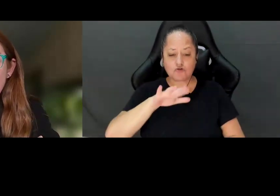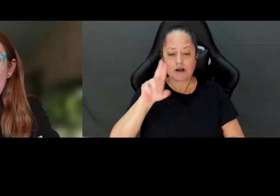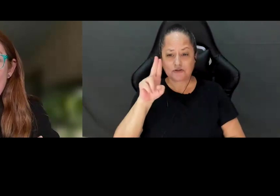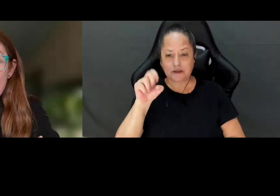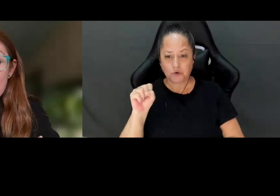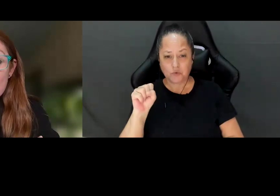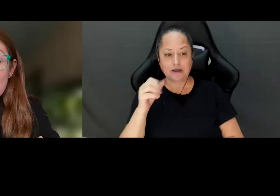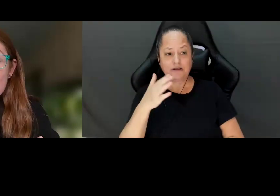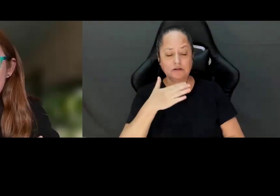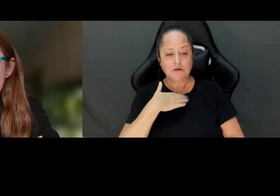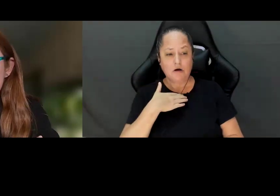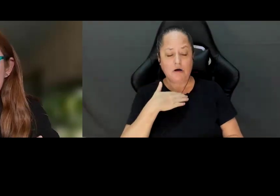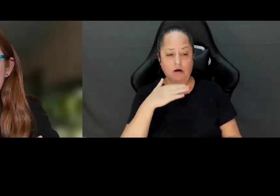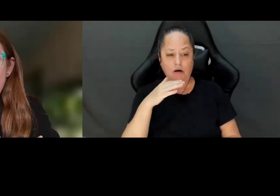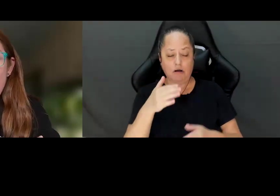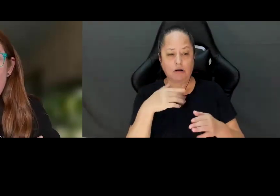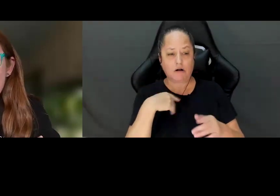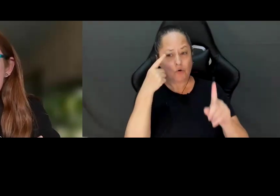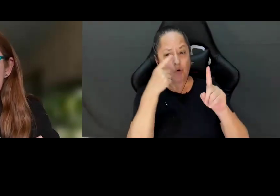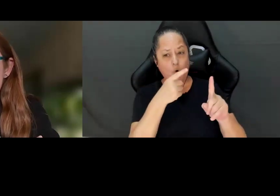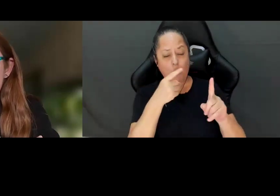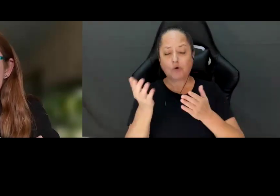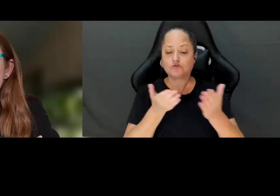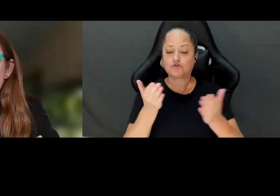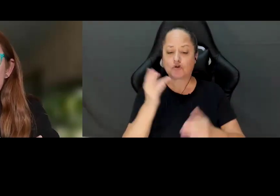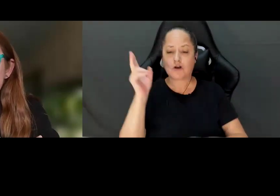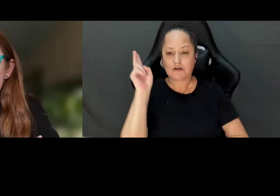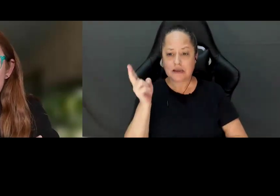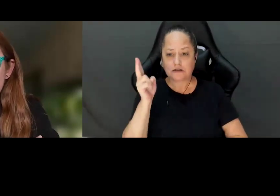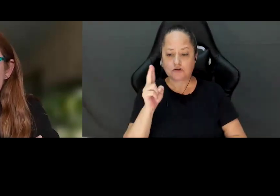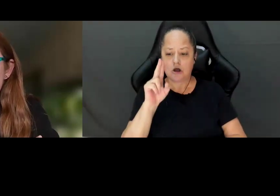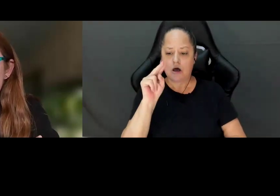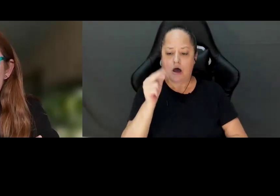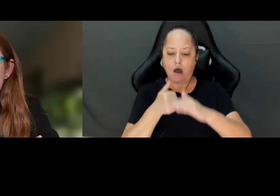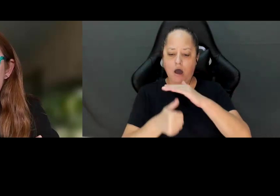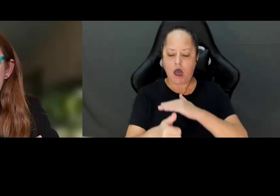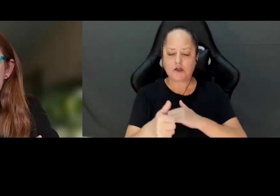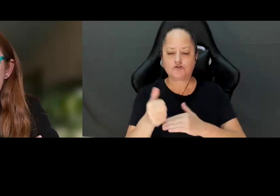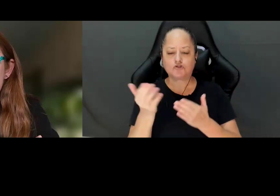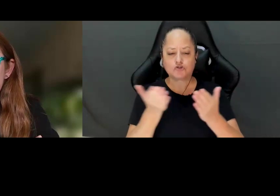And our mandate is really to serve historically underserved and underrepresented communities